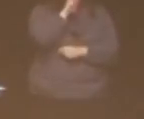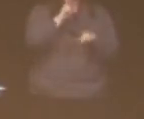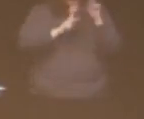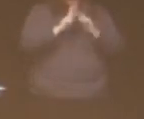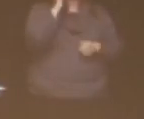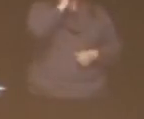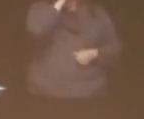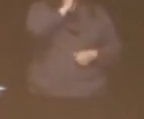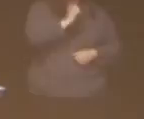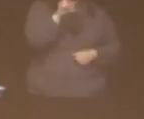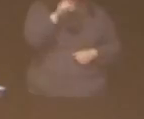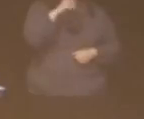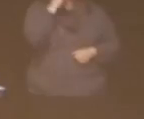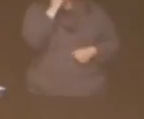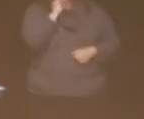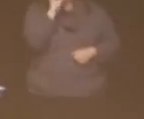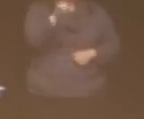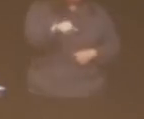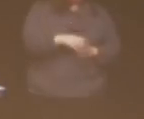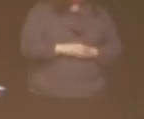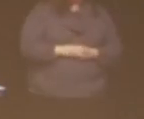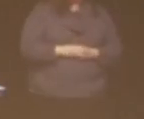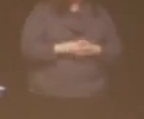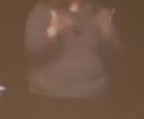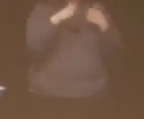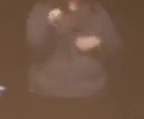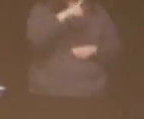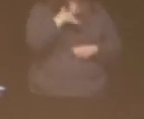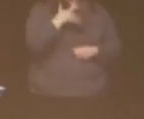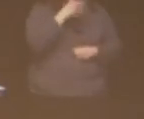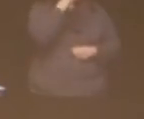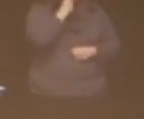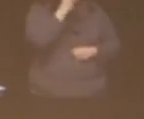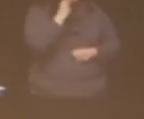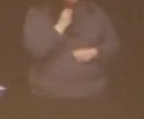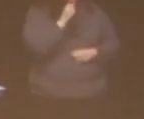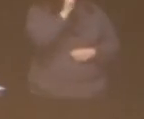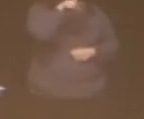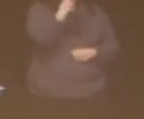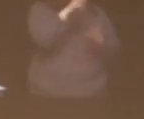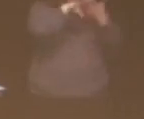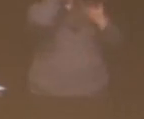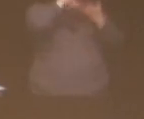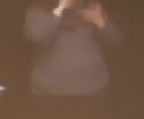you can trust that you can trust the professionals are able to do that, they have the experience to provide that message to you,